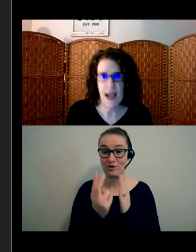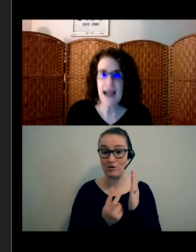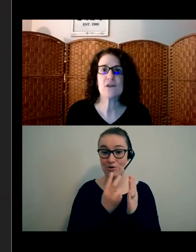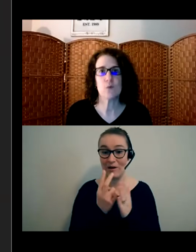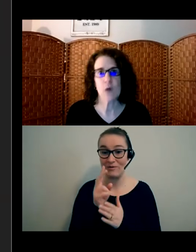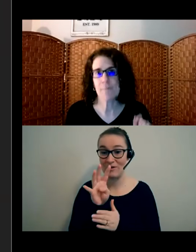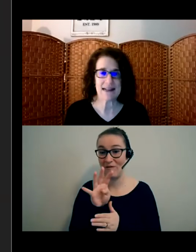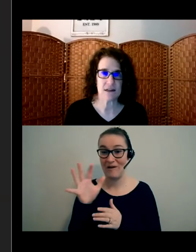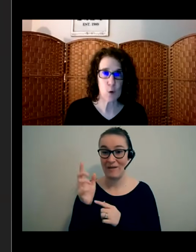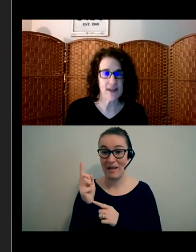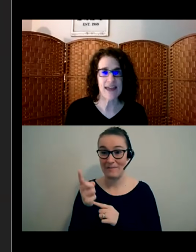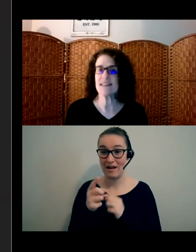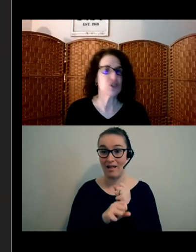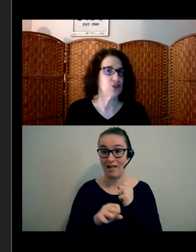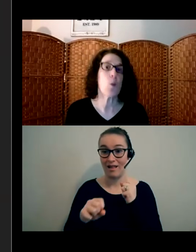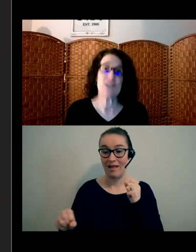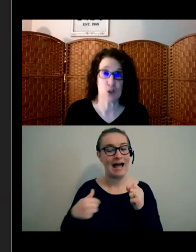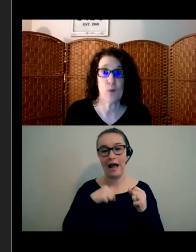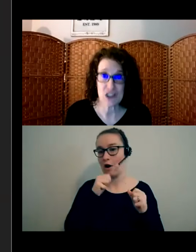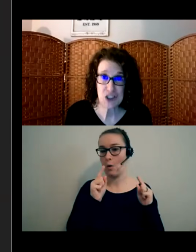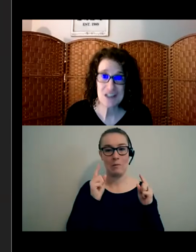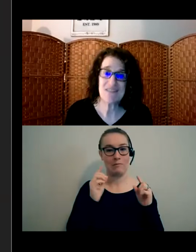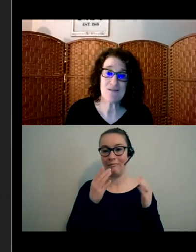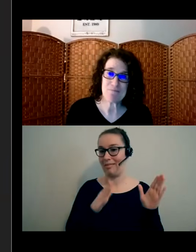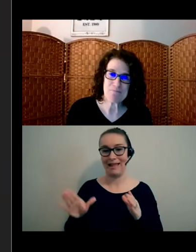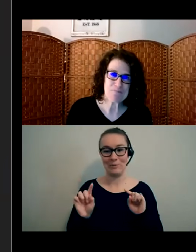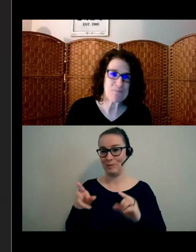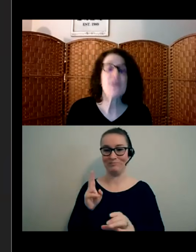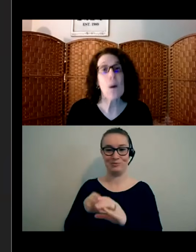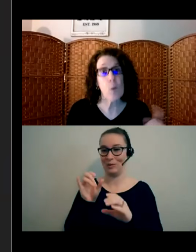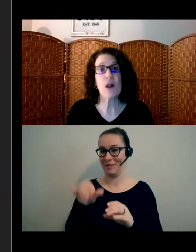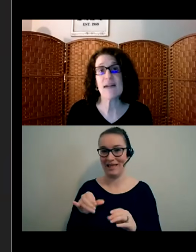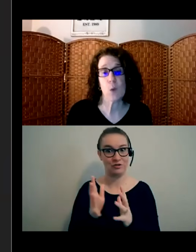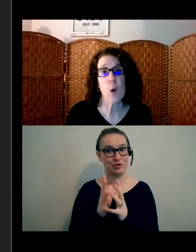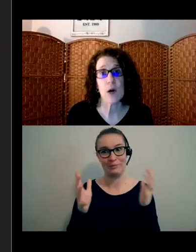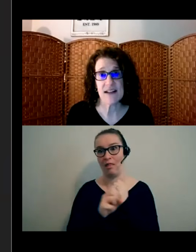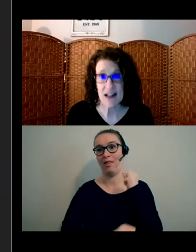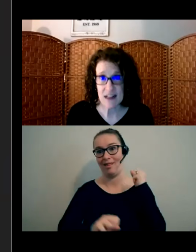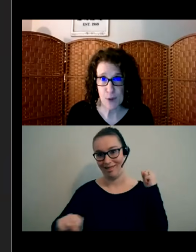I do not plan to go to that, that's just way too much. They will have a recording available